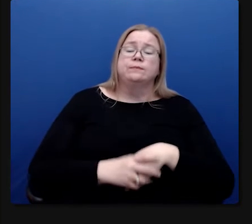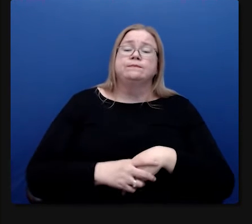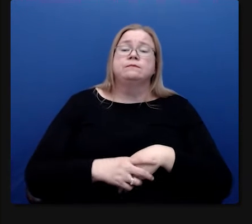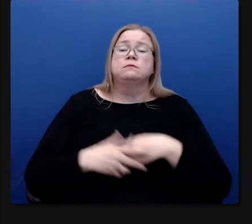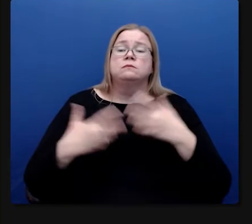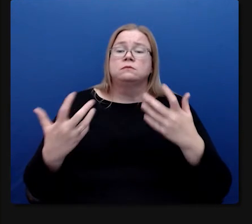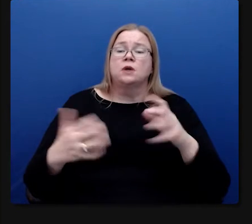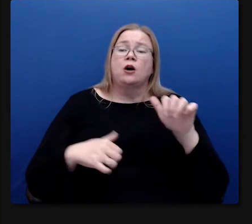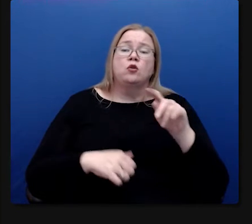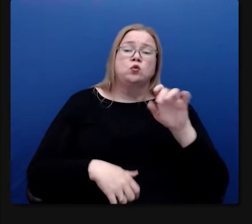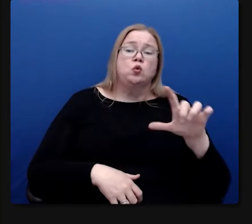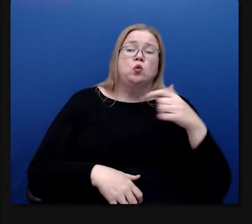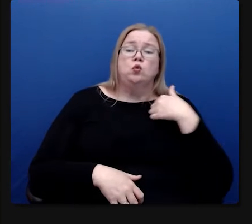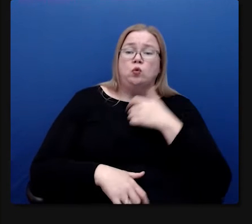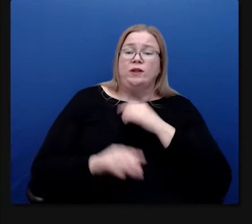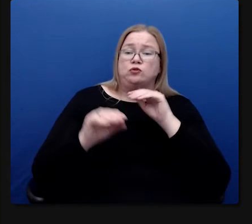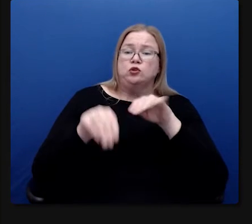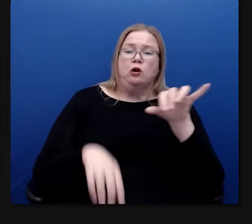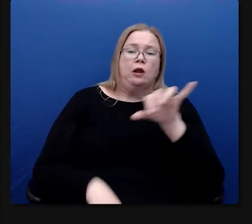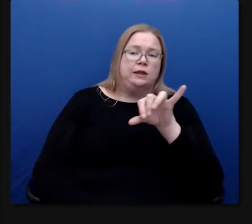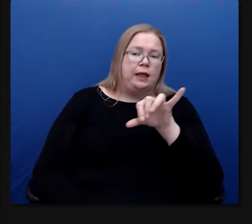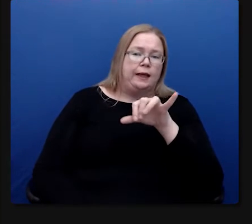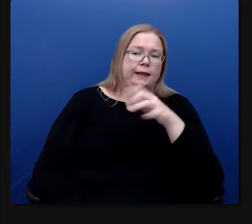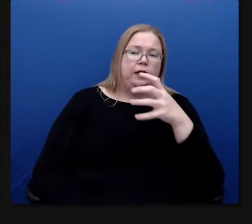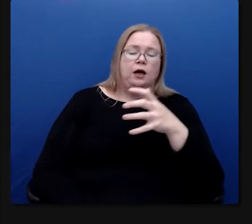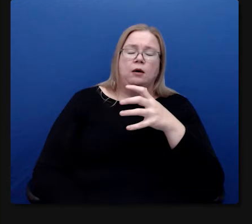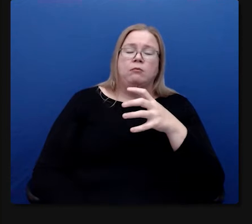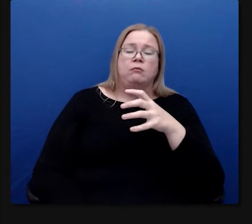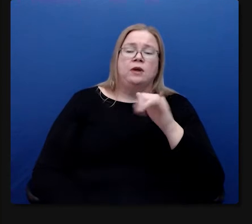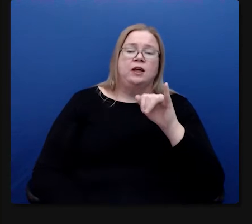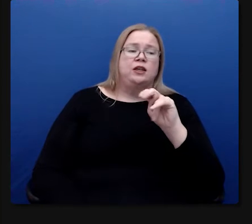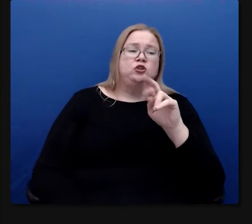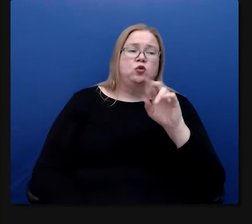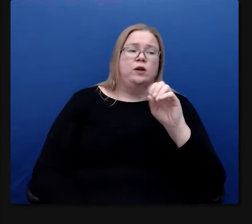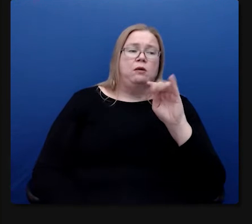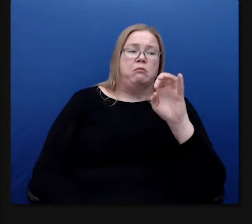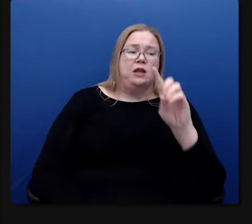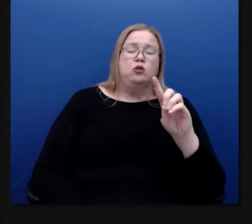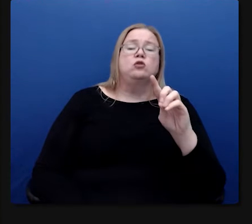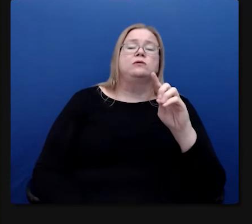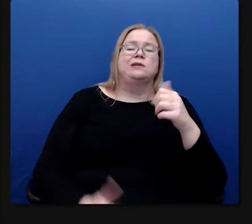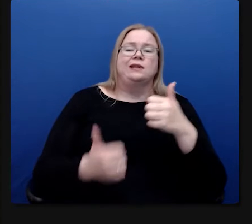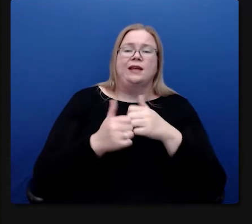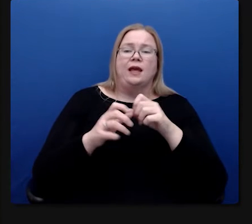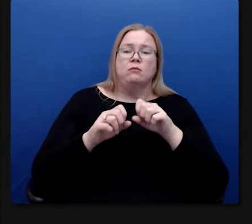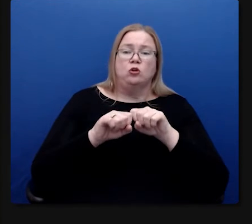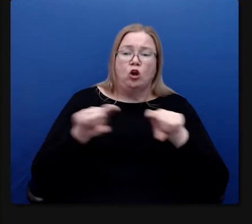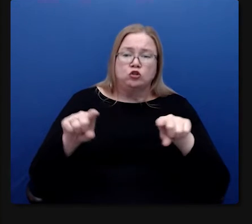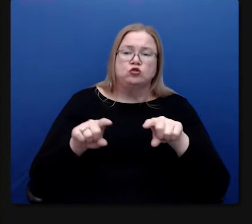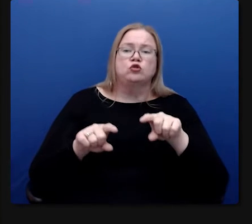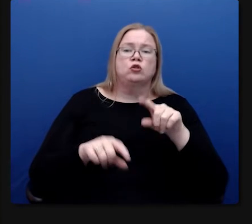and the other tools that we installed, such as the Incredibuild, Game Launcher, Quixel Bridge,